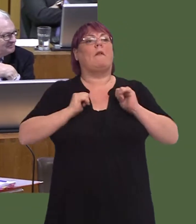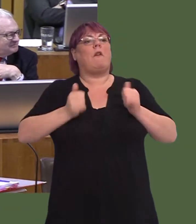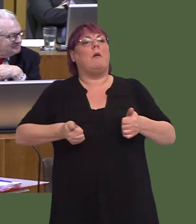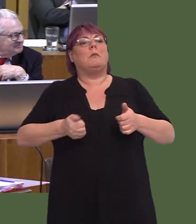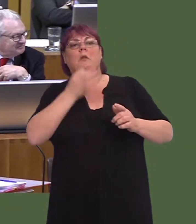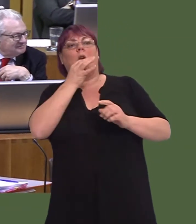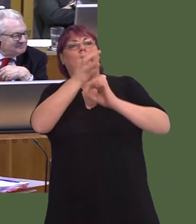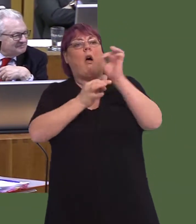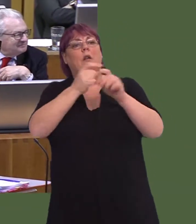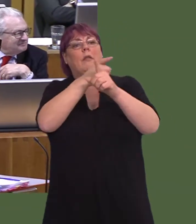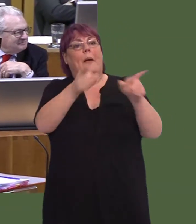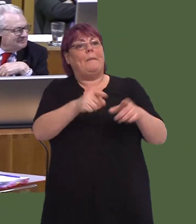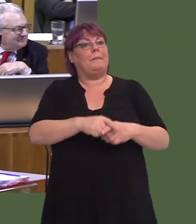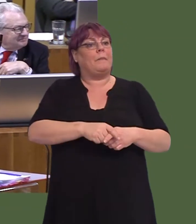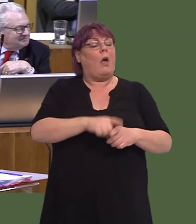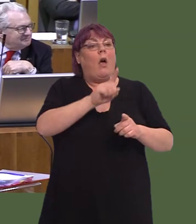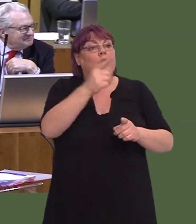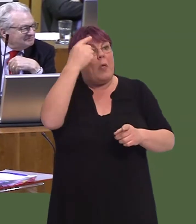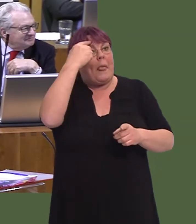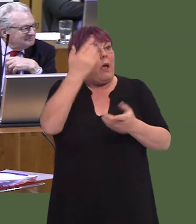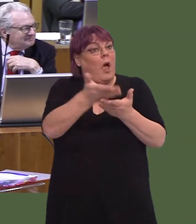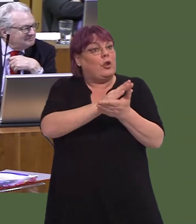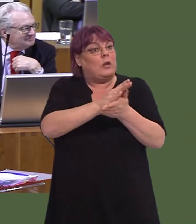an opportunity'. Say that to them.